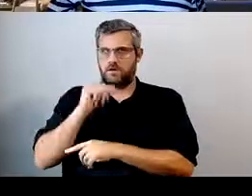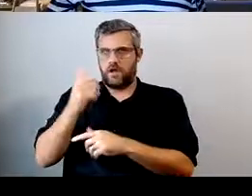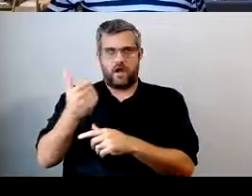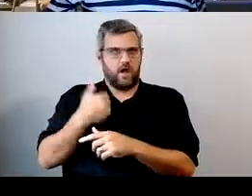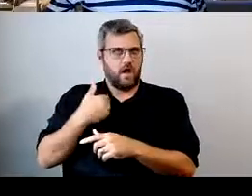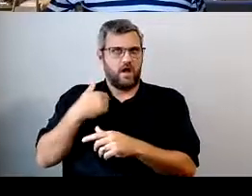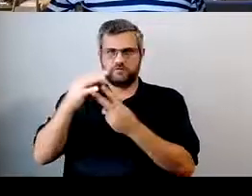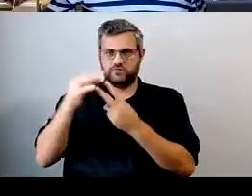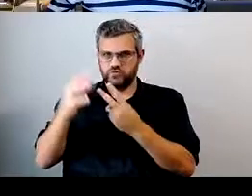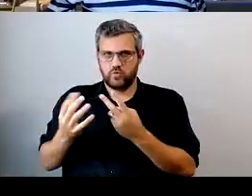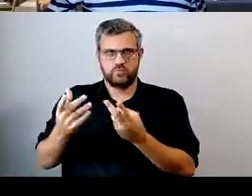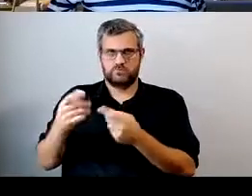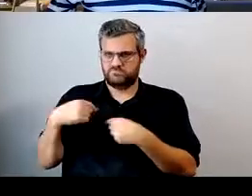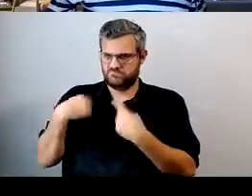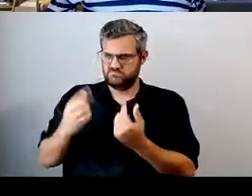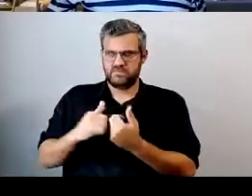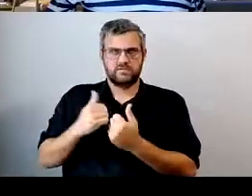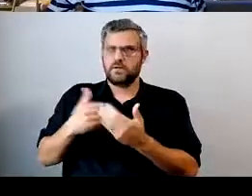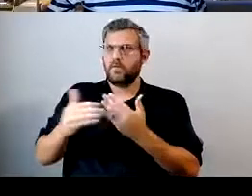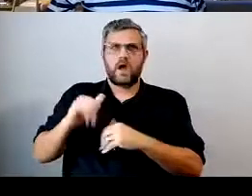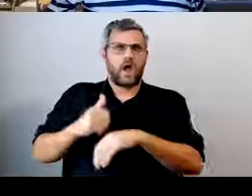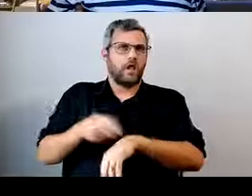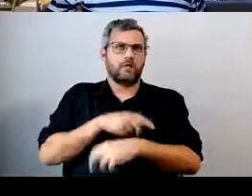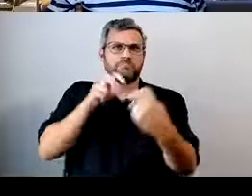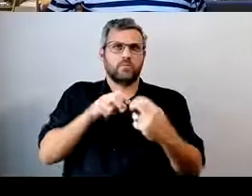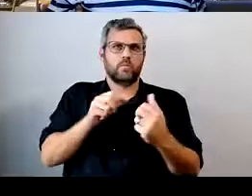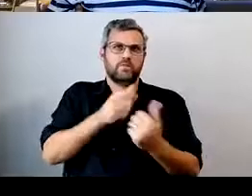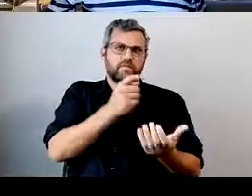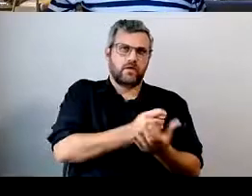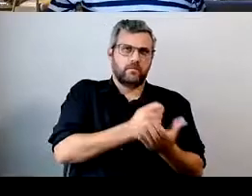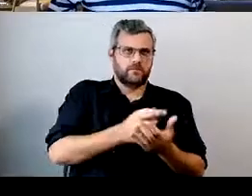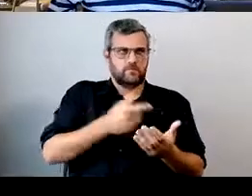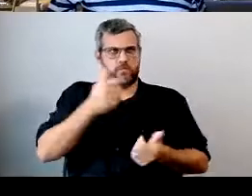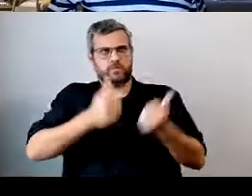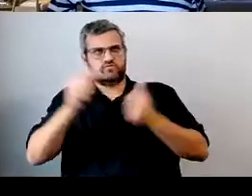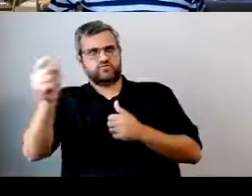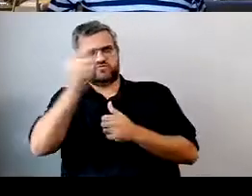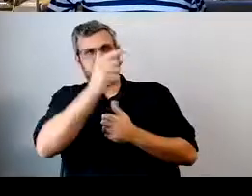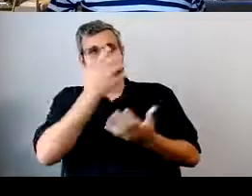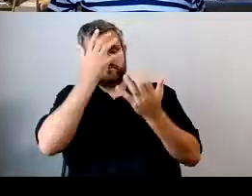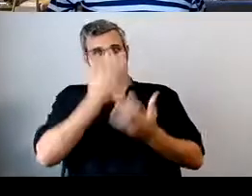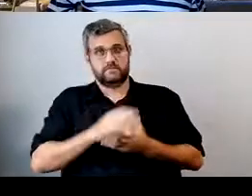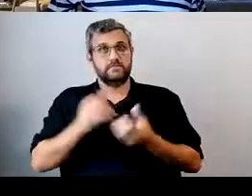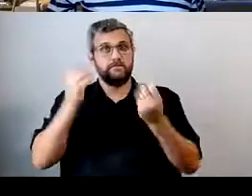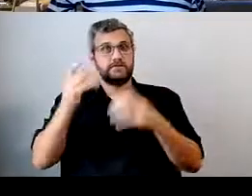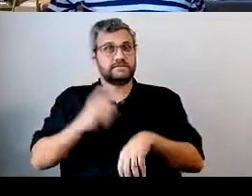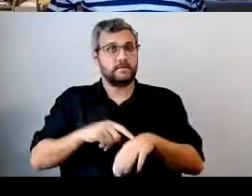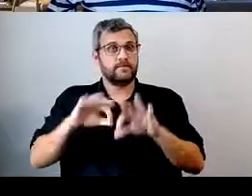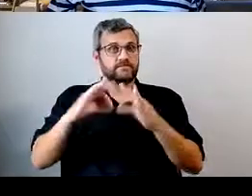or even how long they see a clinician or who they even see. Which is very unfortunate. So in many cases, a family member or a staff person